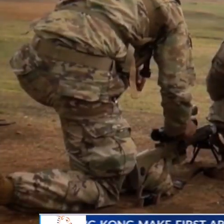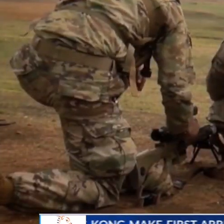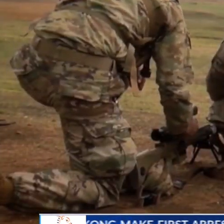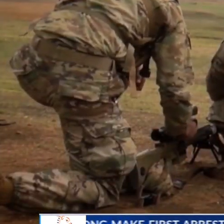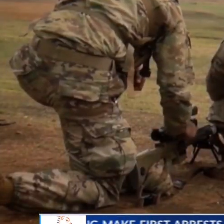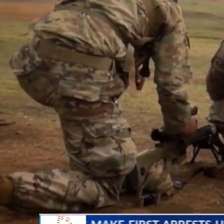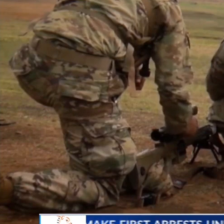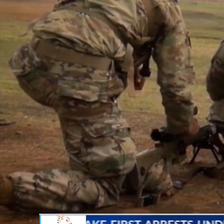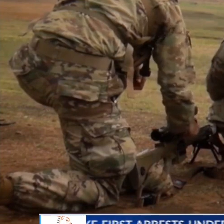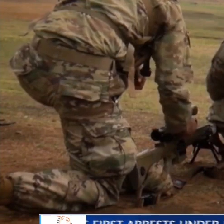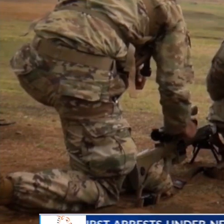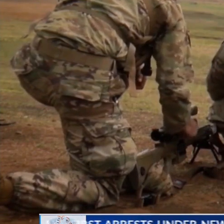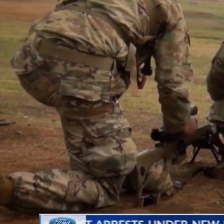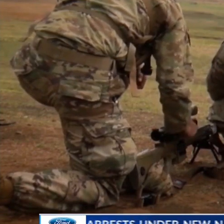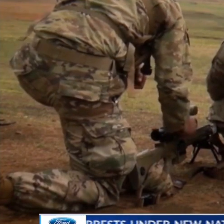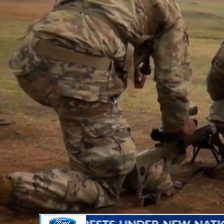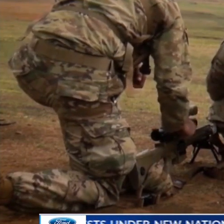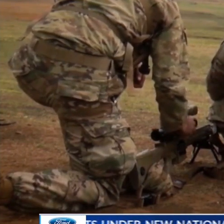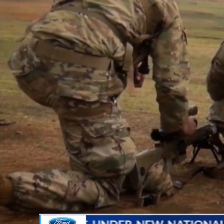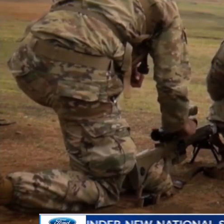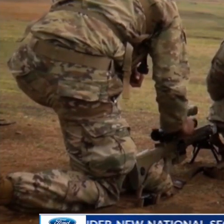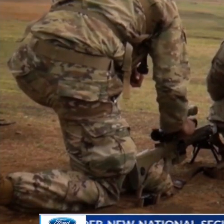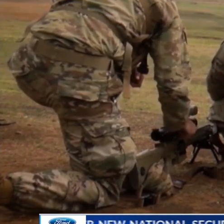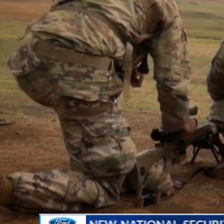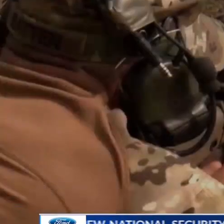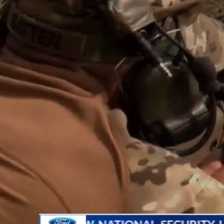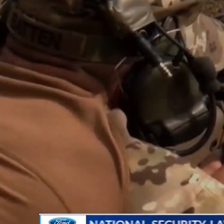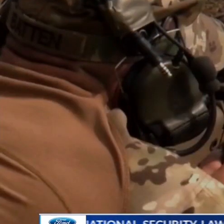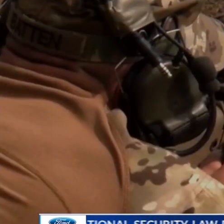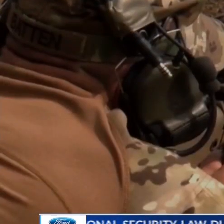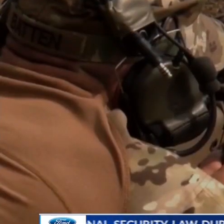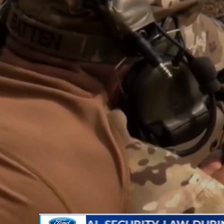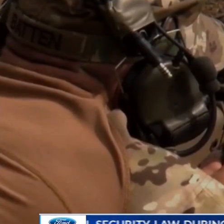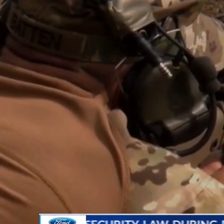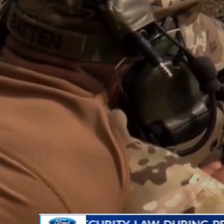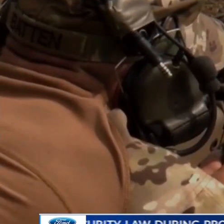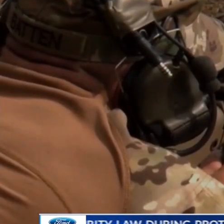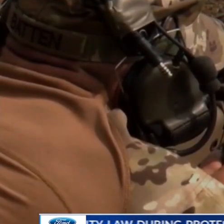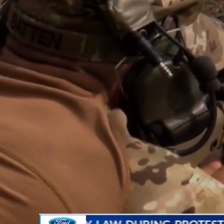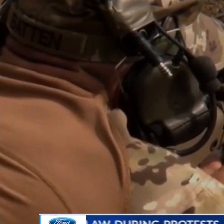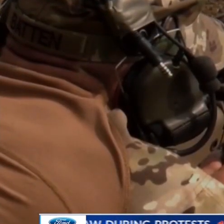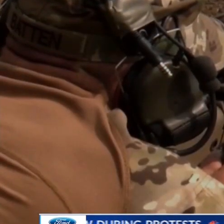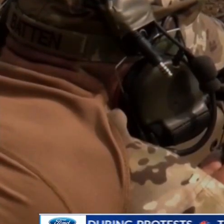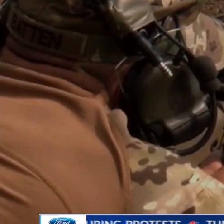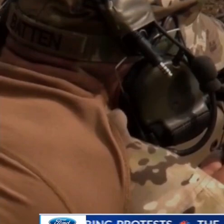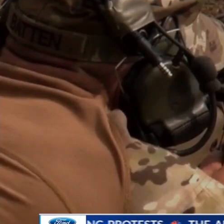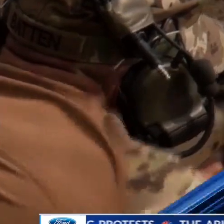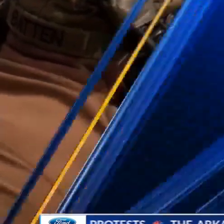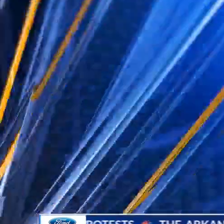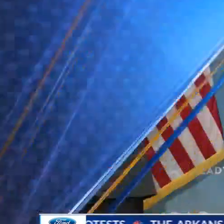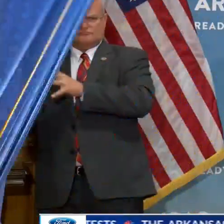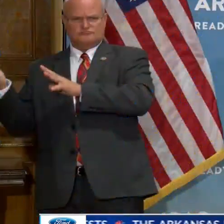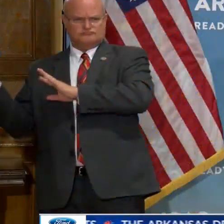BEFORE THEY LEFT TRAINING. BUT AT THE GOVERNOR'S PRESS CONFERENCE TODAY IT WAS ANNOUNCED THAT A FEDERAL LAW BLOCKED THOSE TEST FROM GETTING PAID FOR AND THAT'S WHY THEY CANCELLED TRAINING.